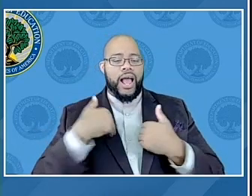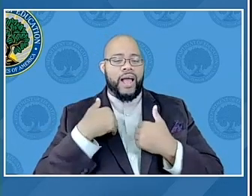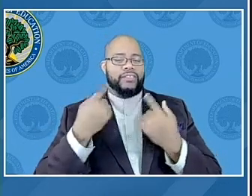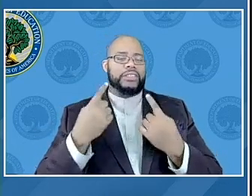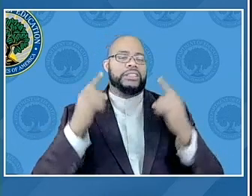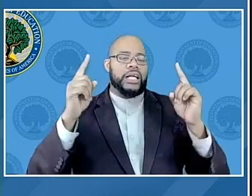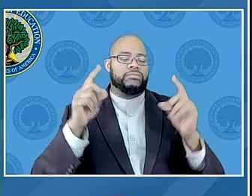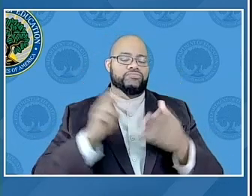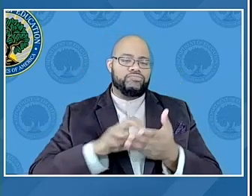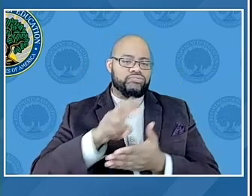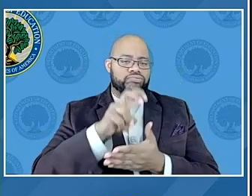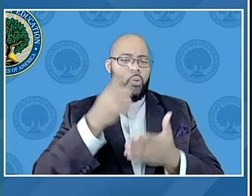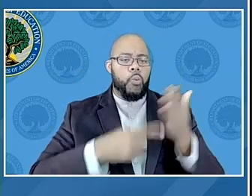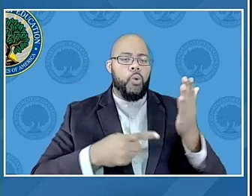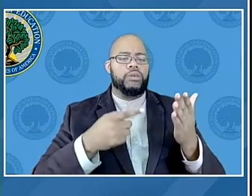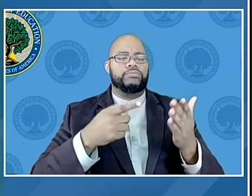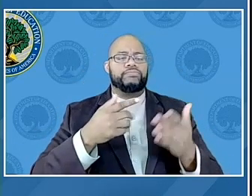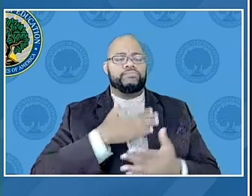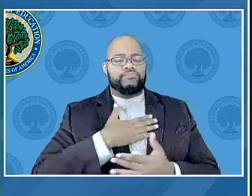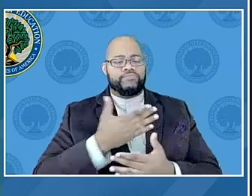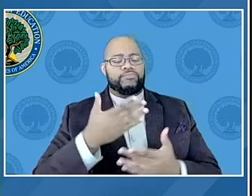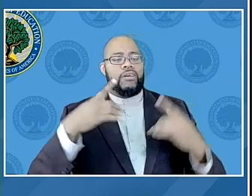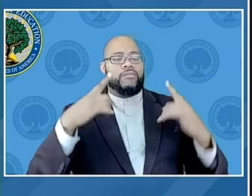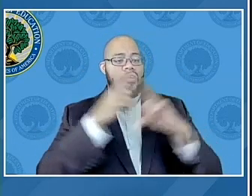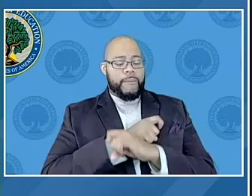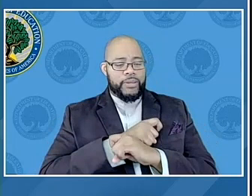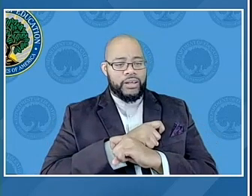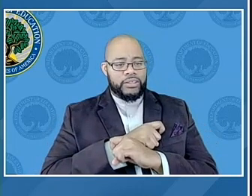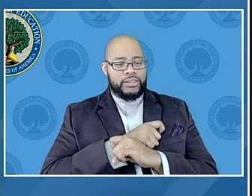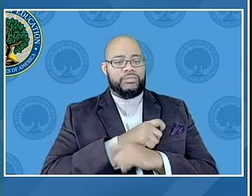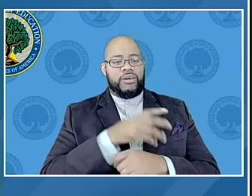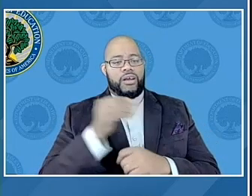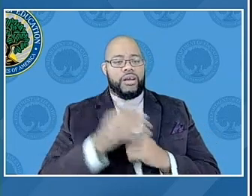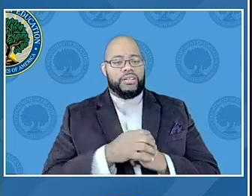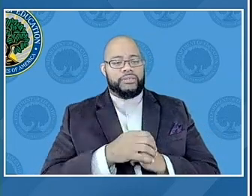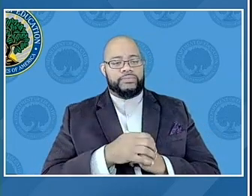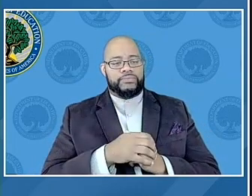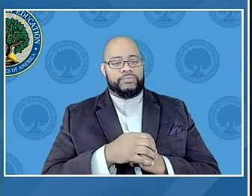what are admittedly complicated and interlocking programs.